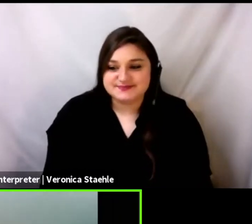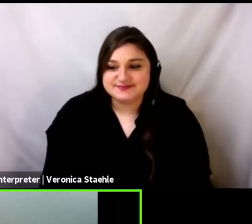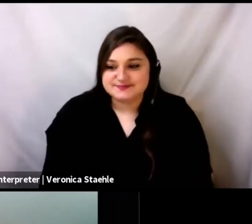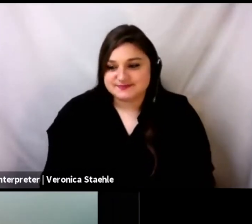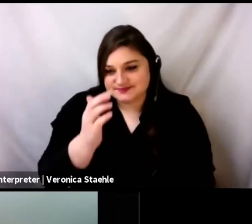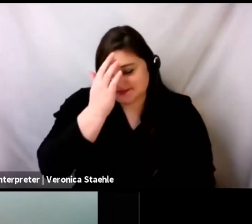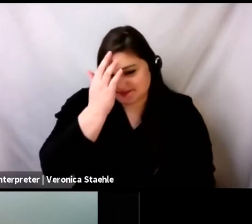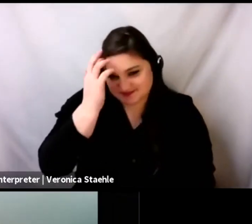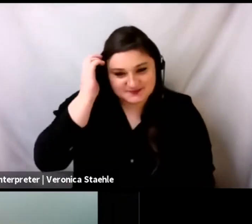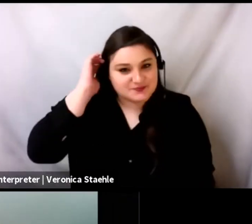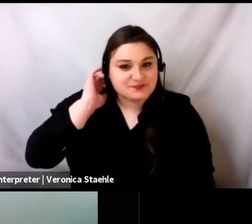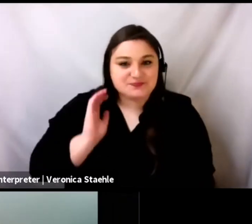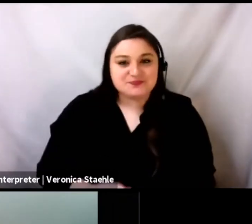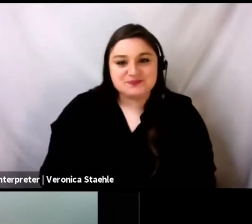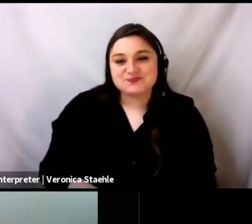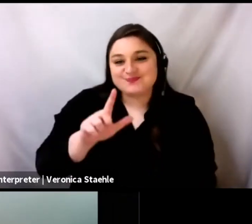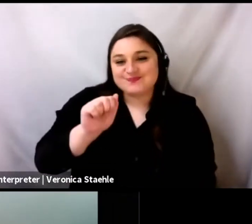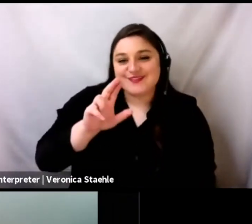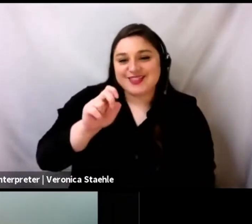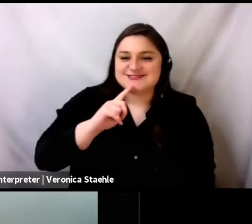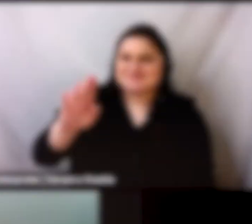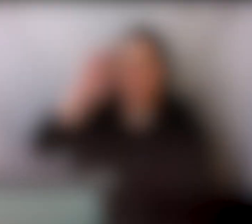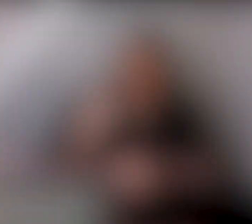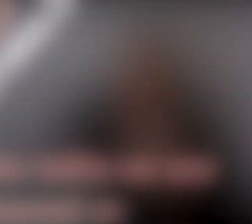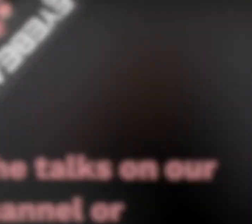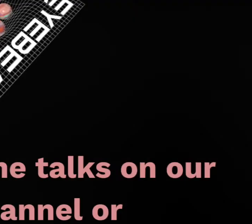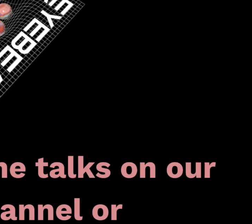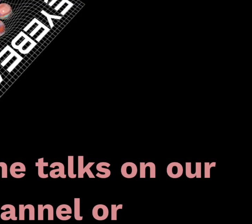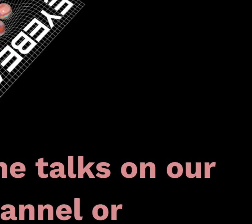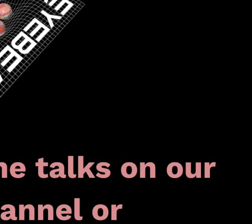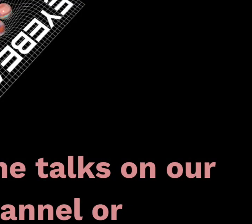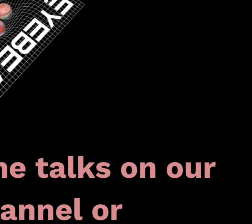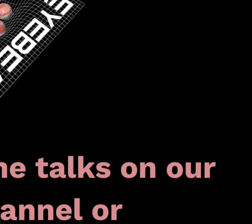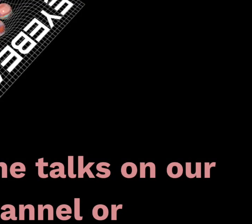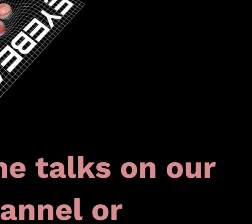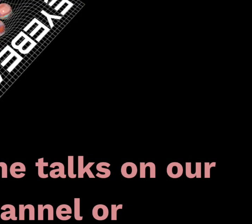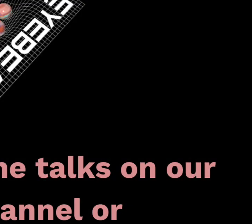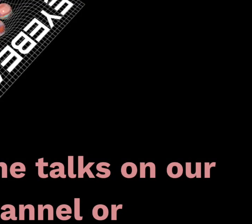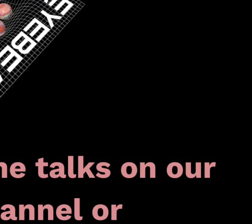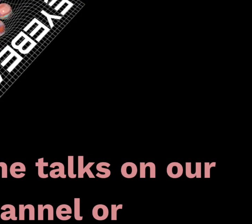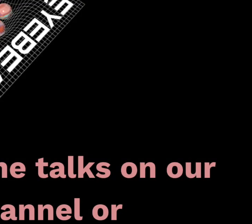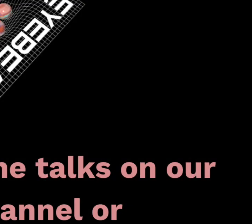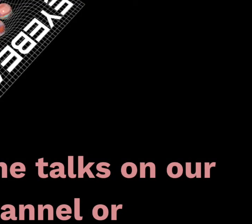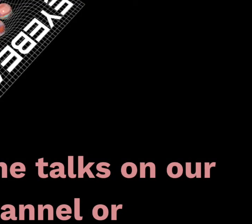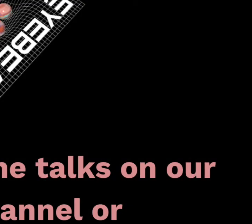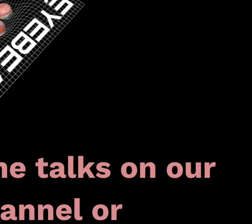Hey everyone. Thank you so much for that Kara. That was fantastic.